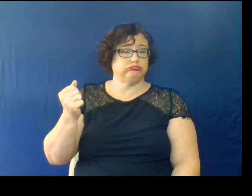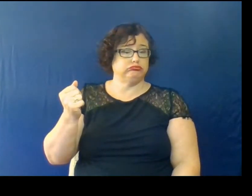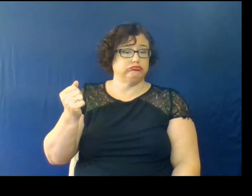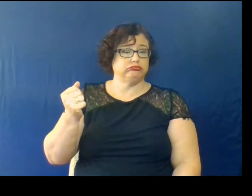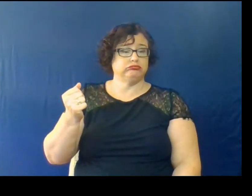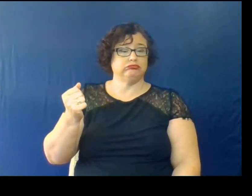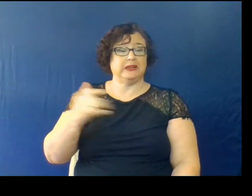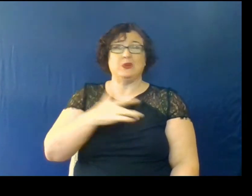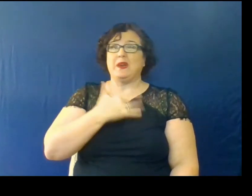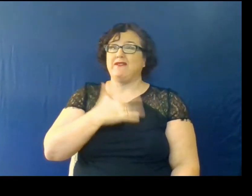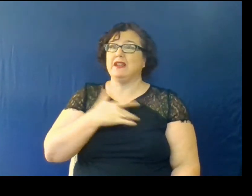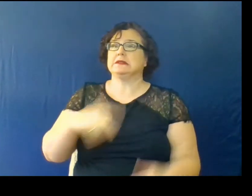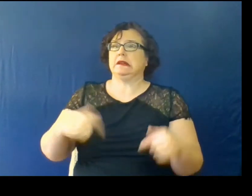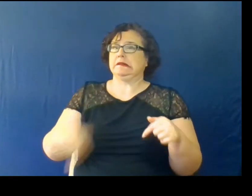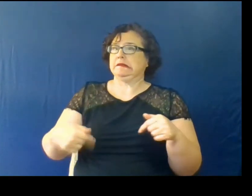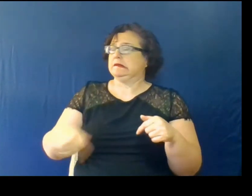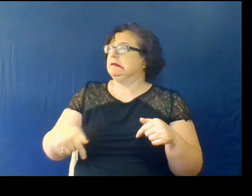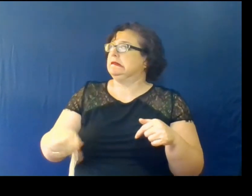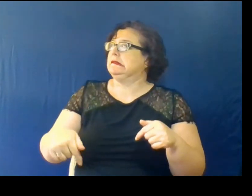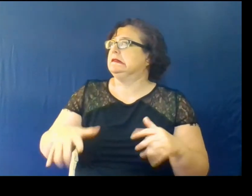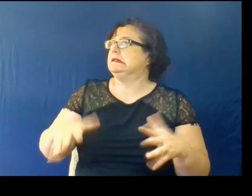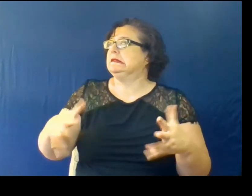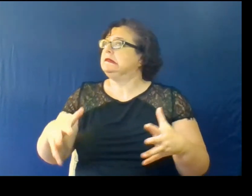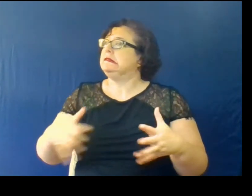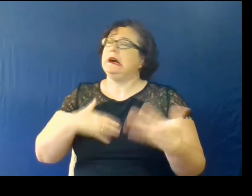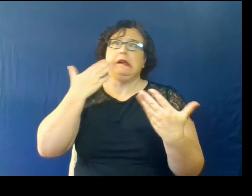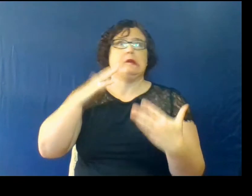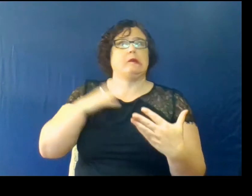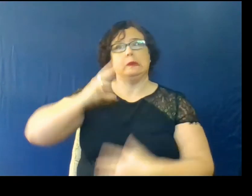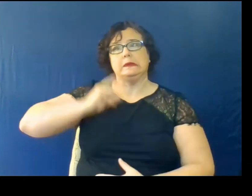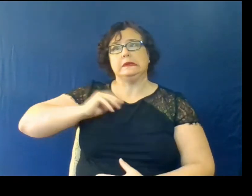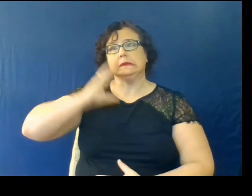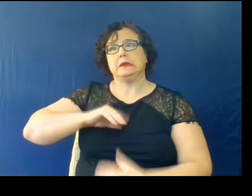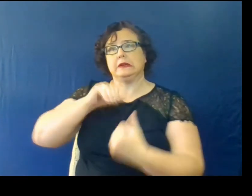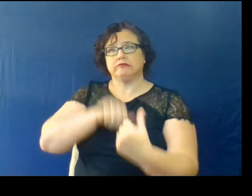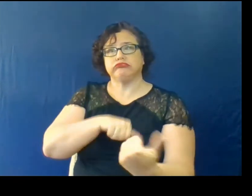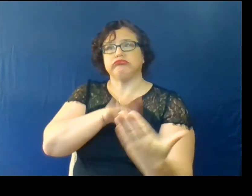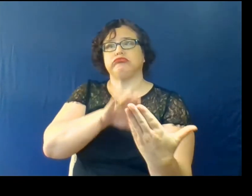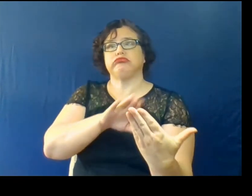because you don't know what you're gonna face. One of the things that I have learned is that